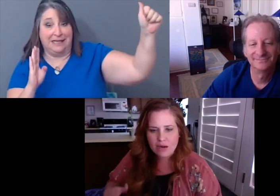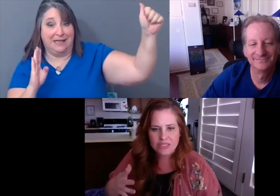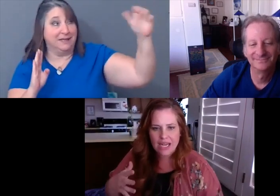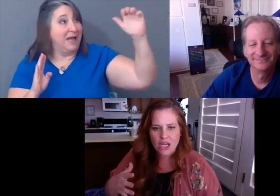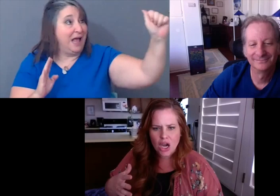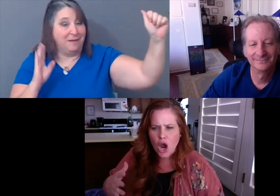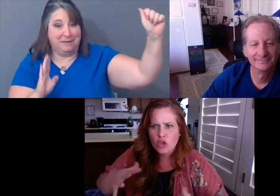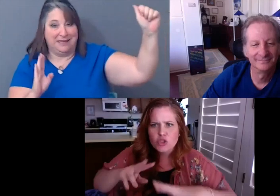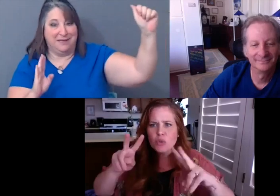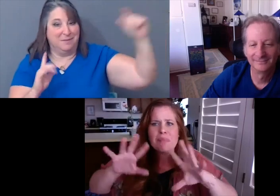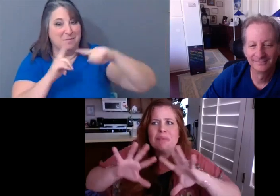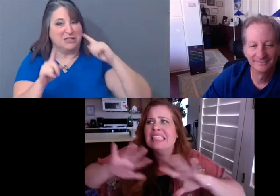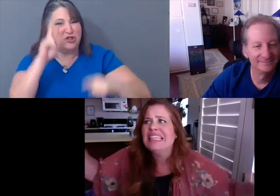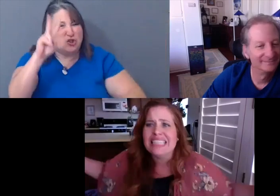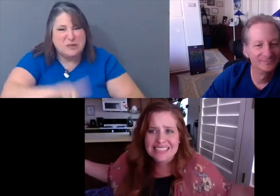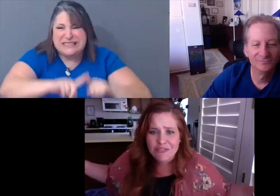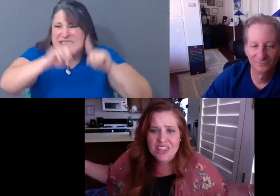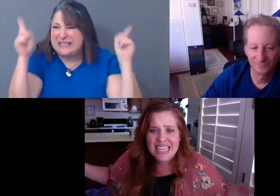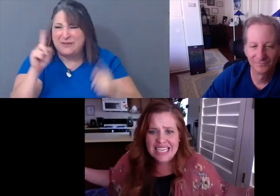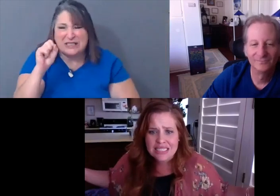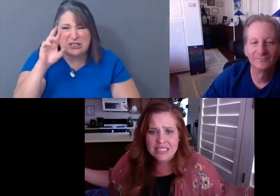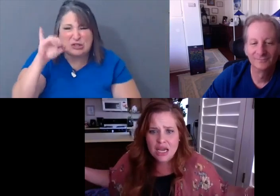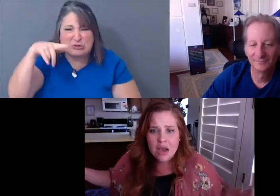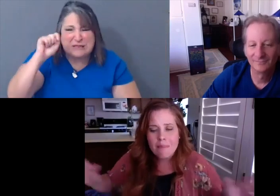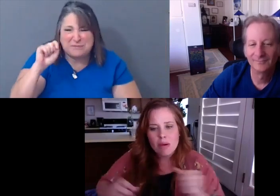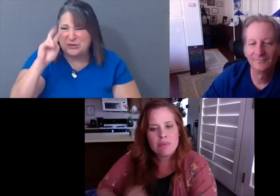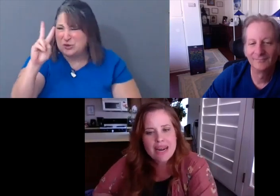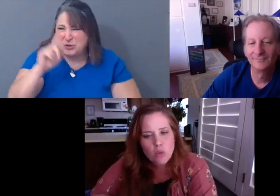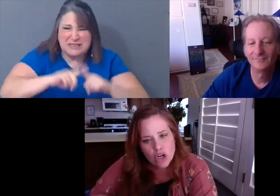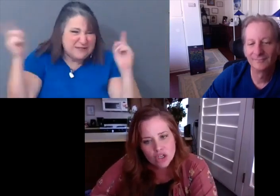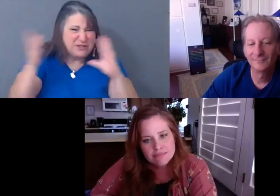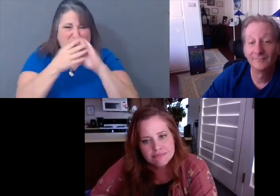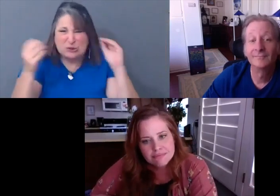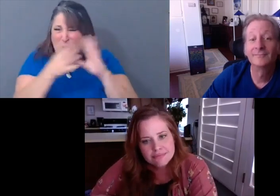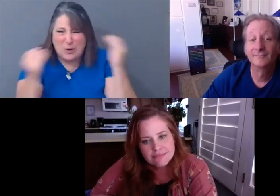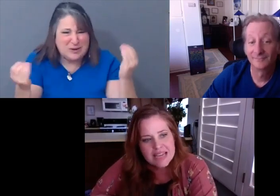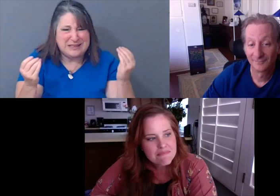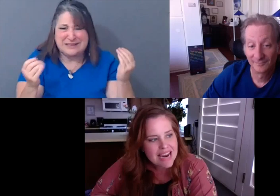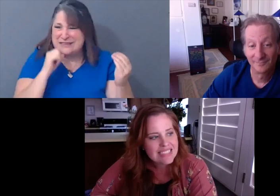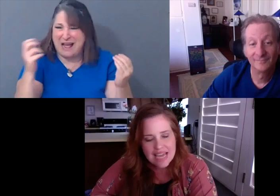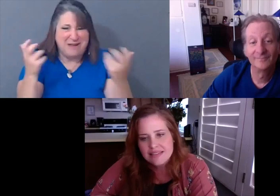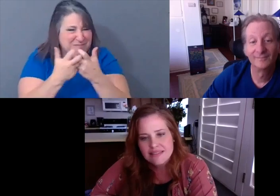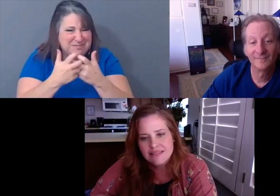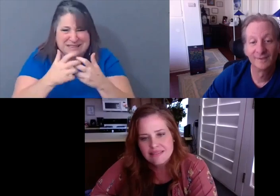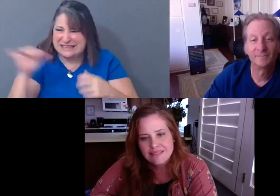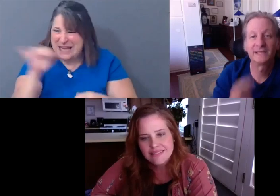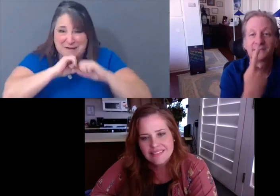And it was like two completely different things, but we made it work. It made sense.